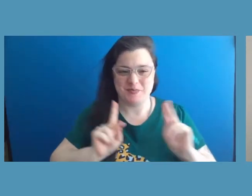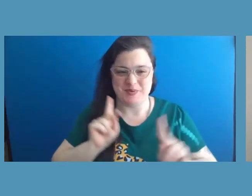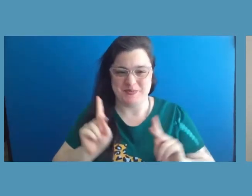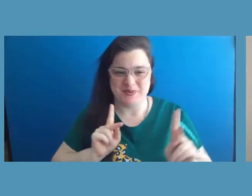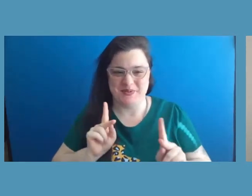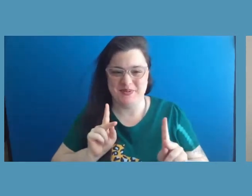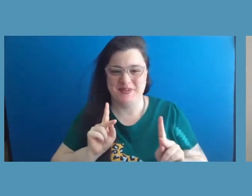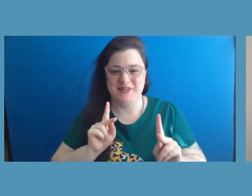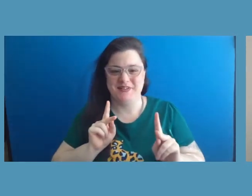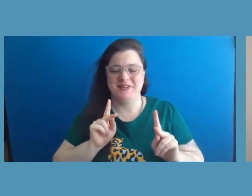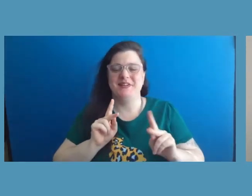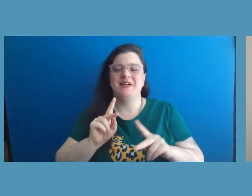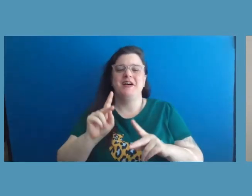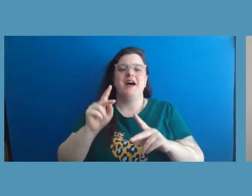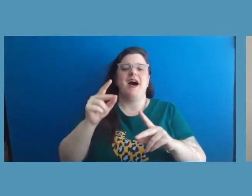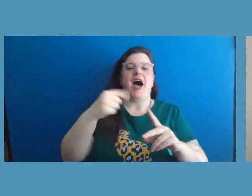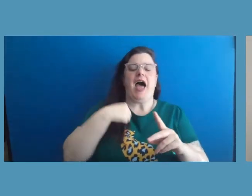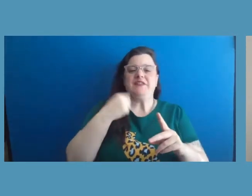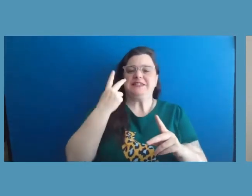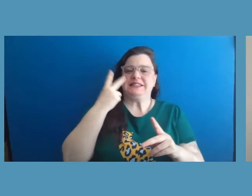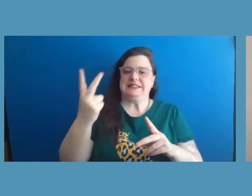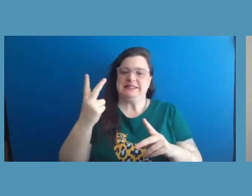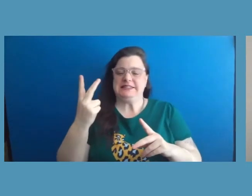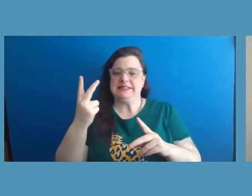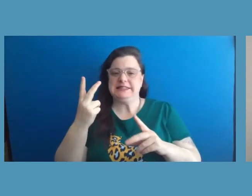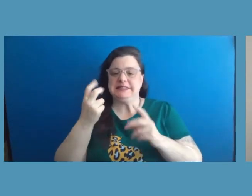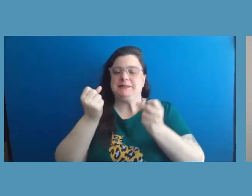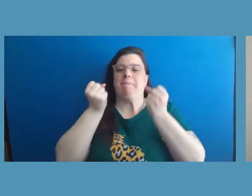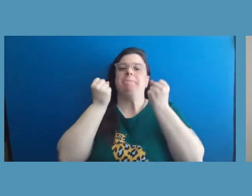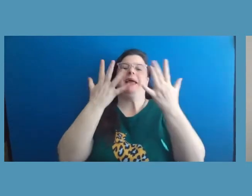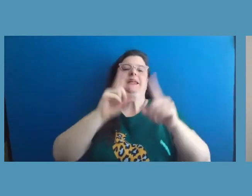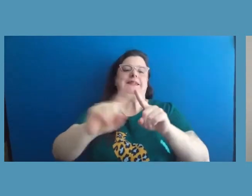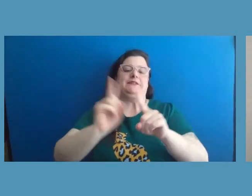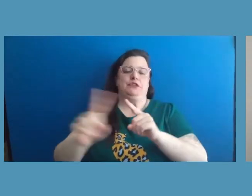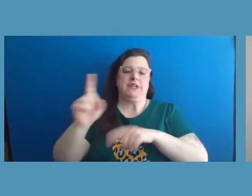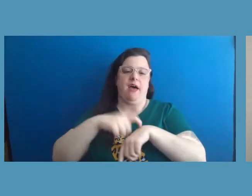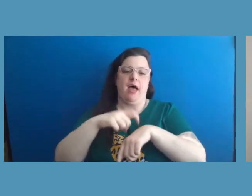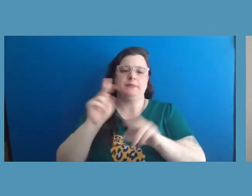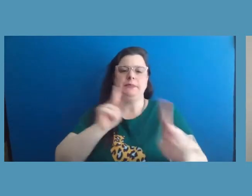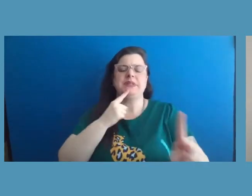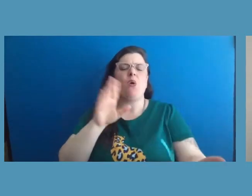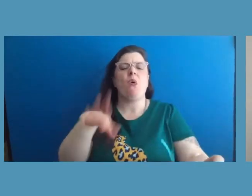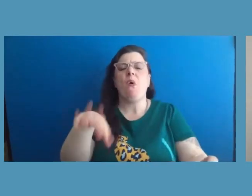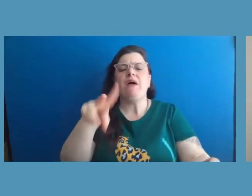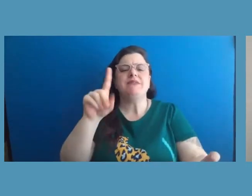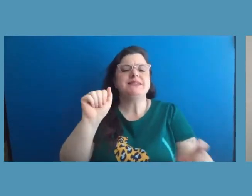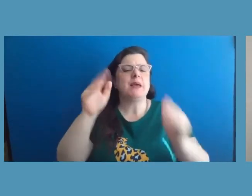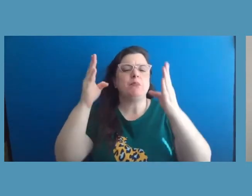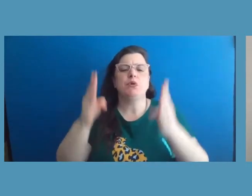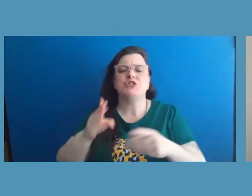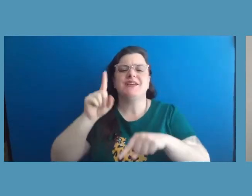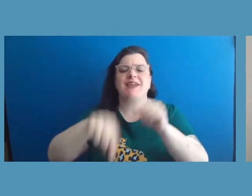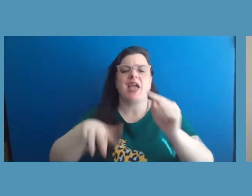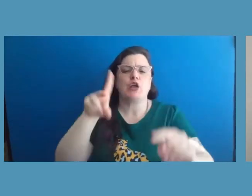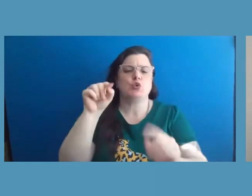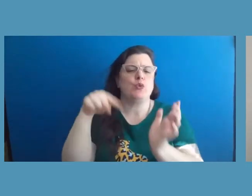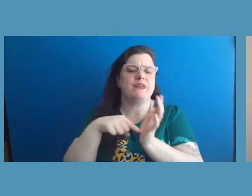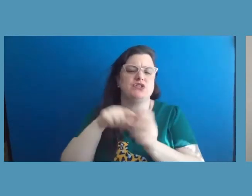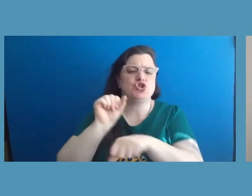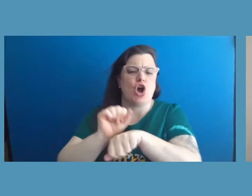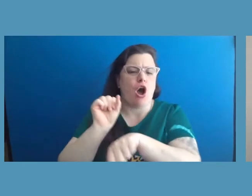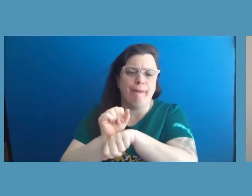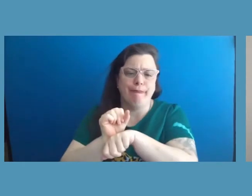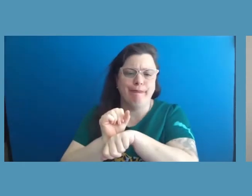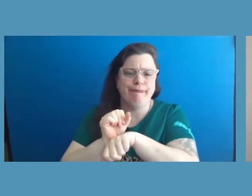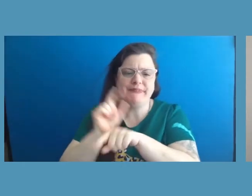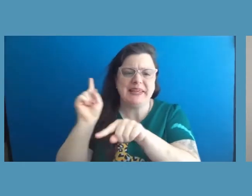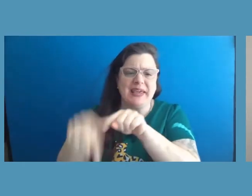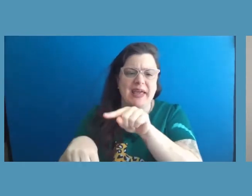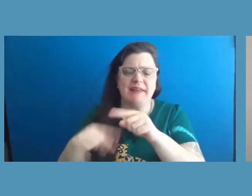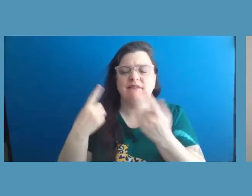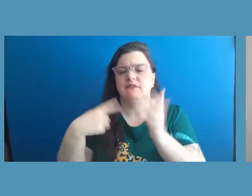hire disabled people. I have seen a lot of different scenarios where, oh, a disabled person cannot